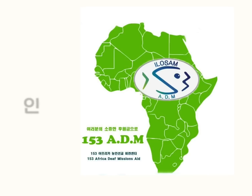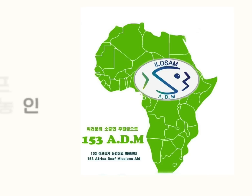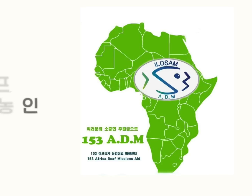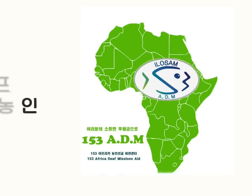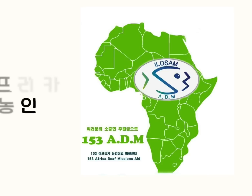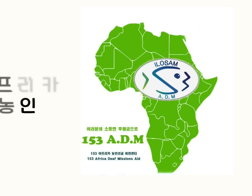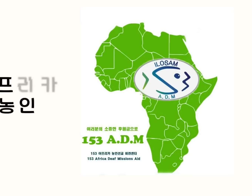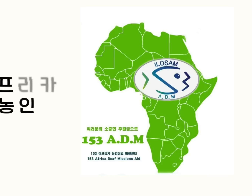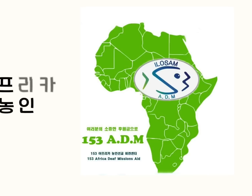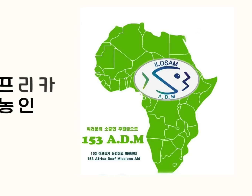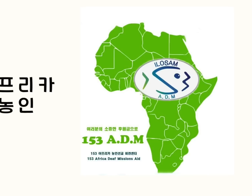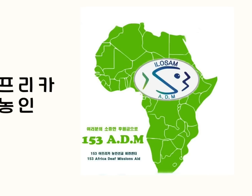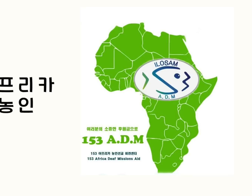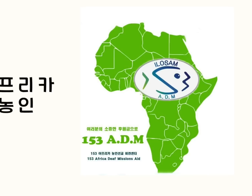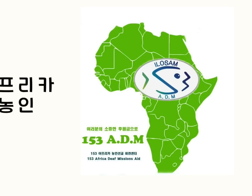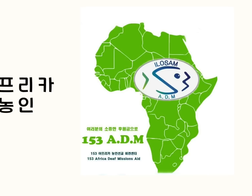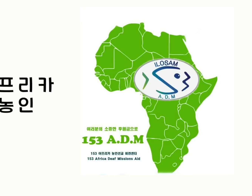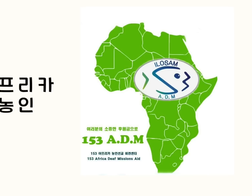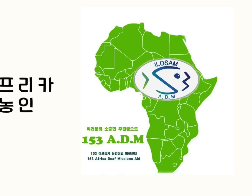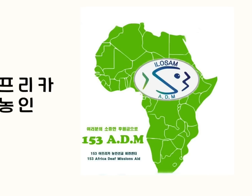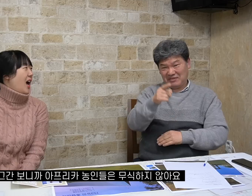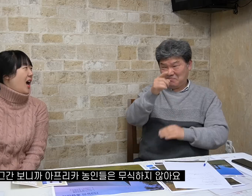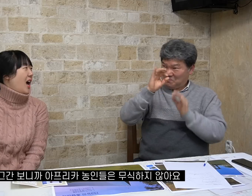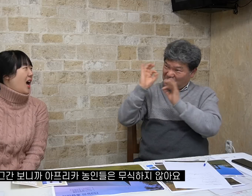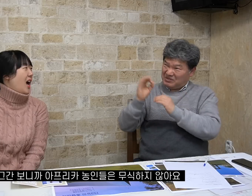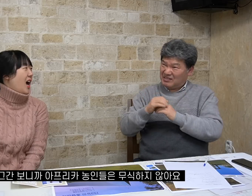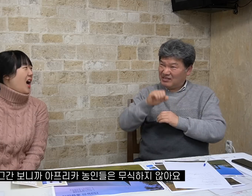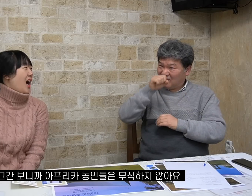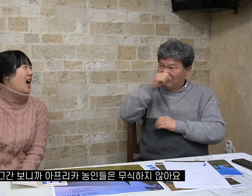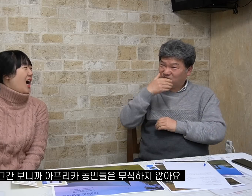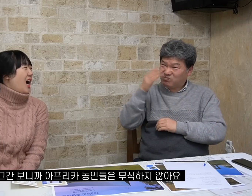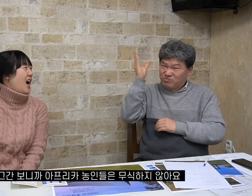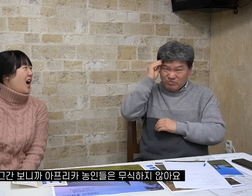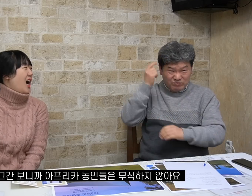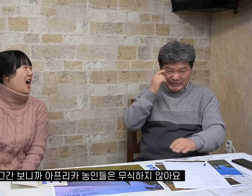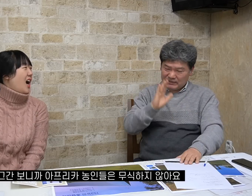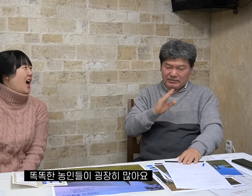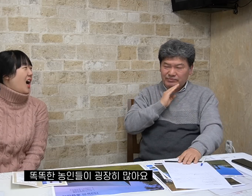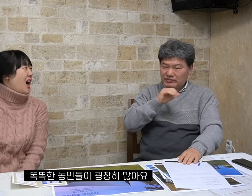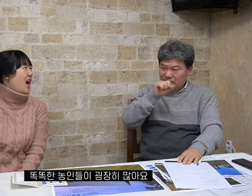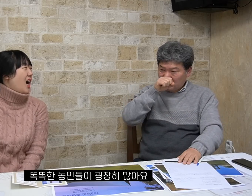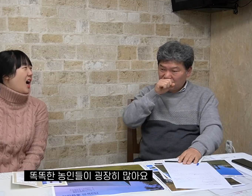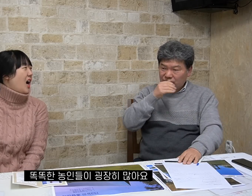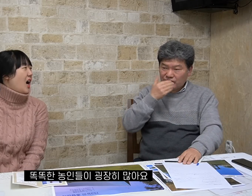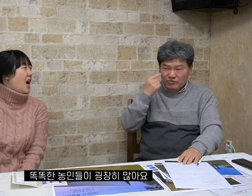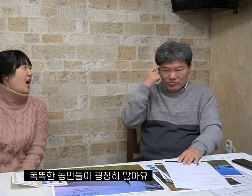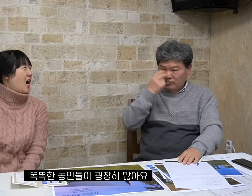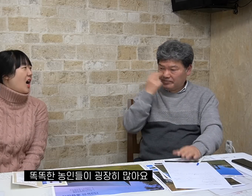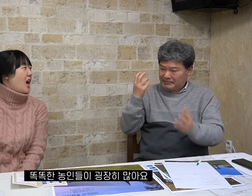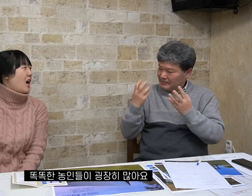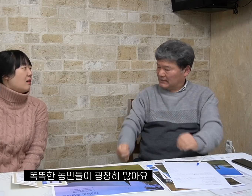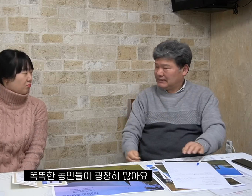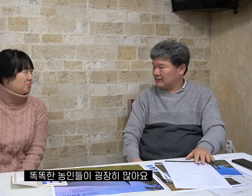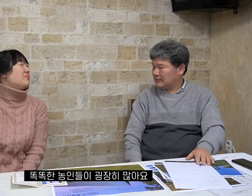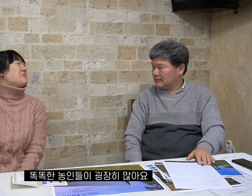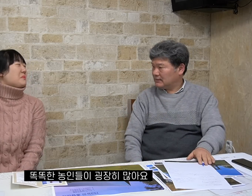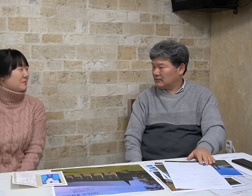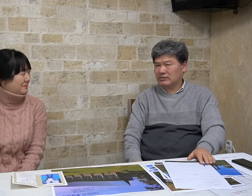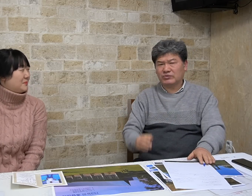african deaf From what I have seen, deaf Africans are not ignorant. There are a lot of smart deafs.